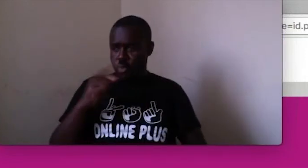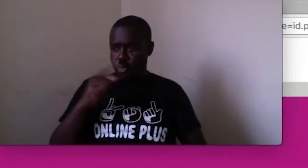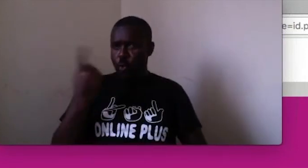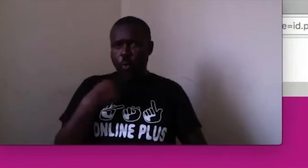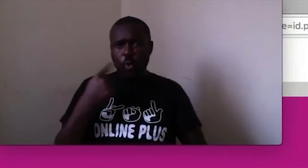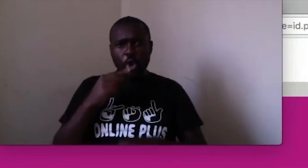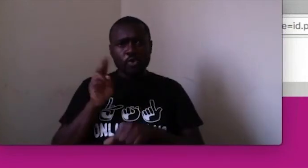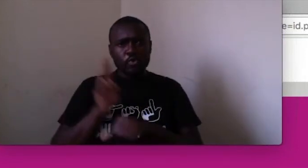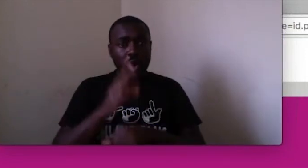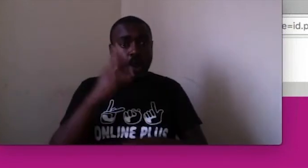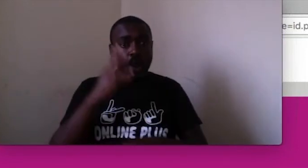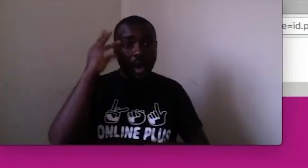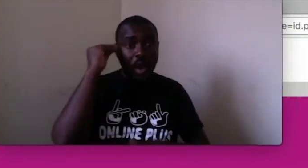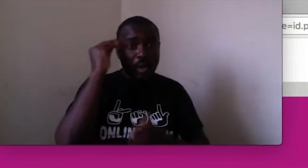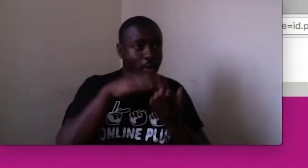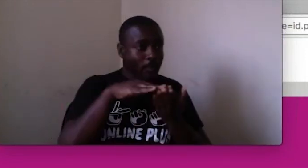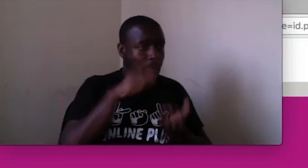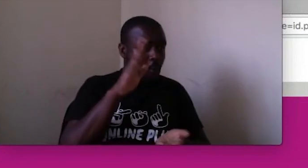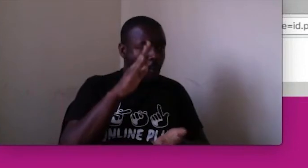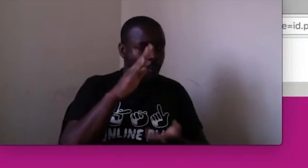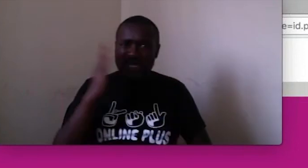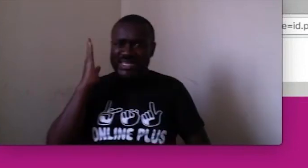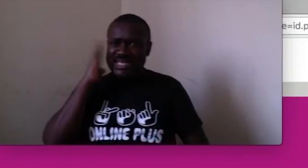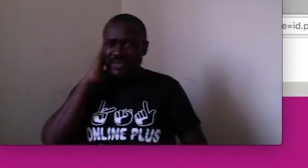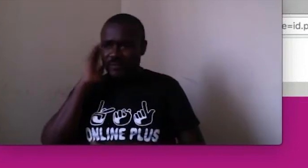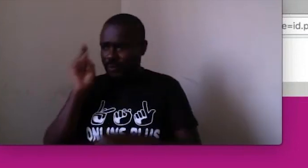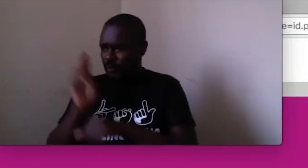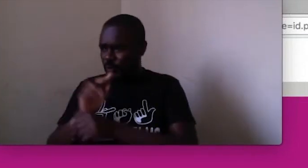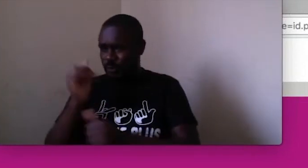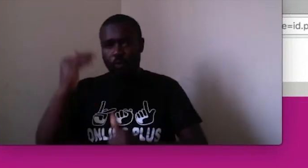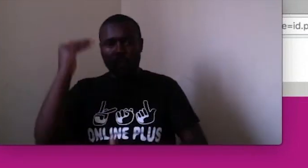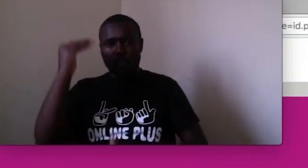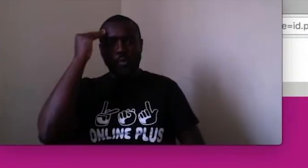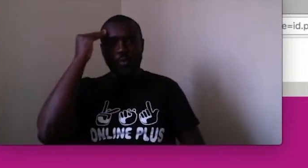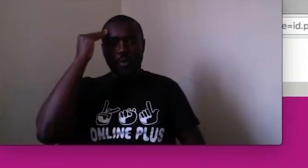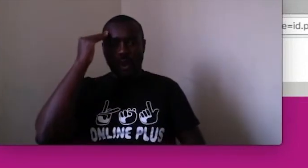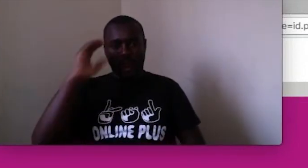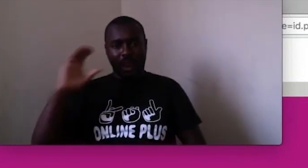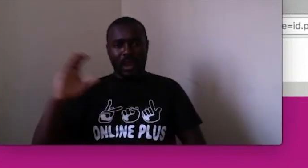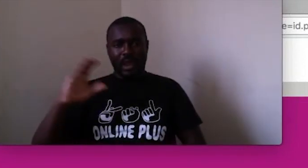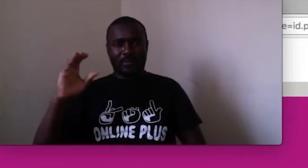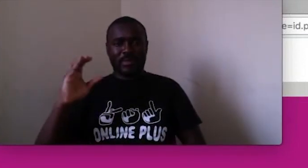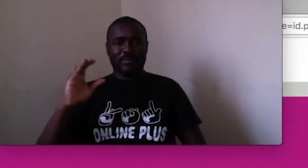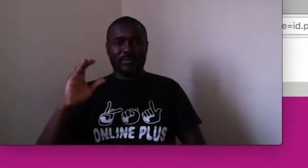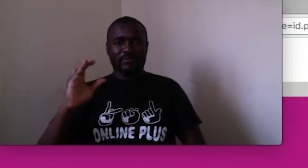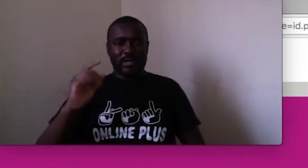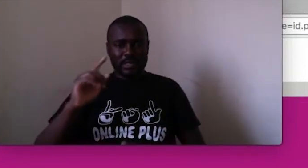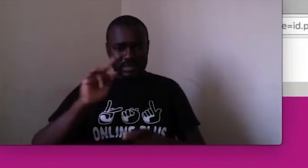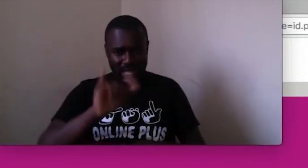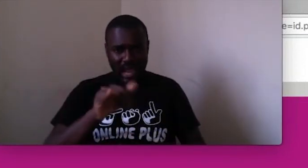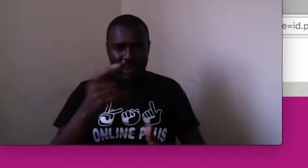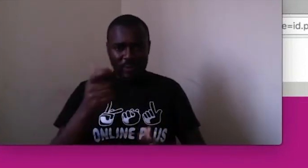so for example, the app that I use who uses it more? the hearing people or the deaf people?